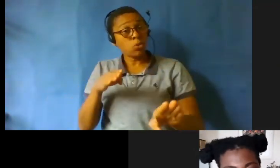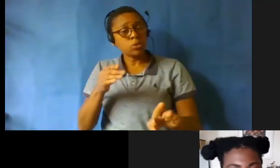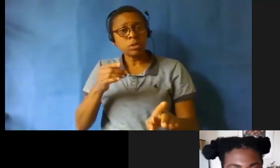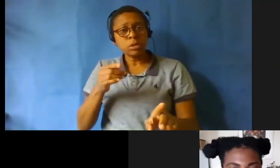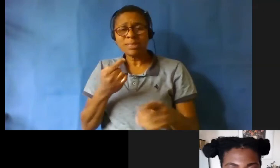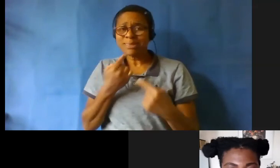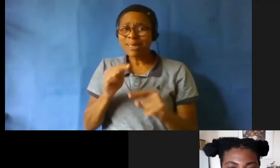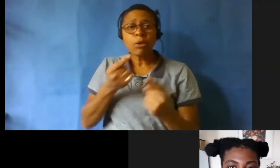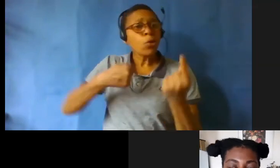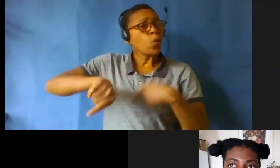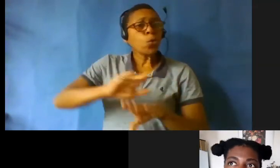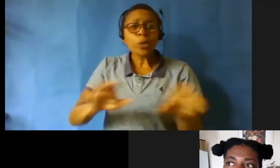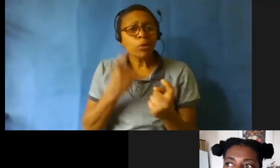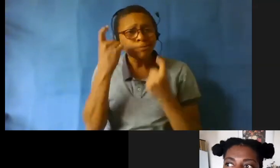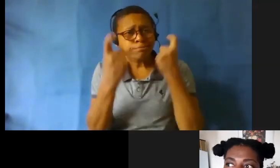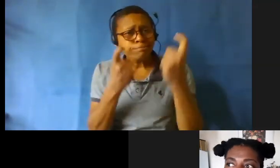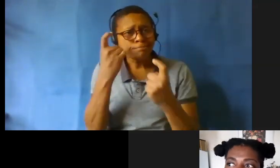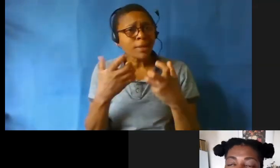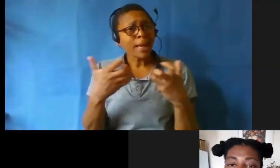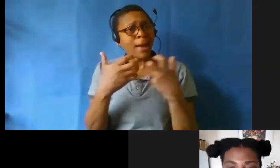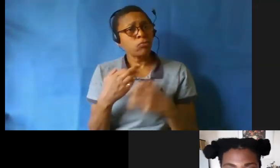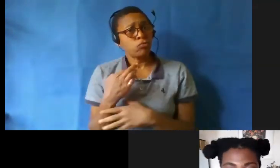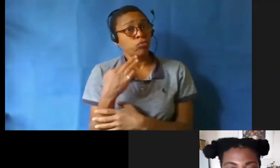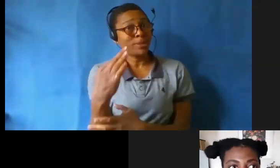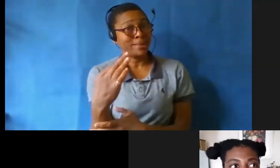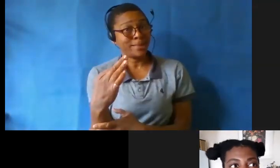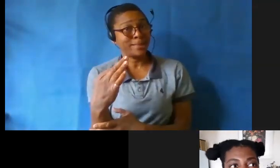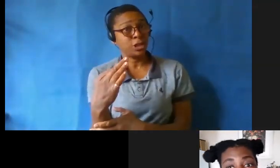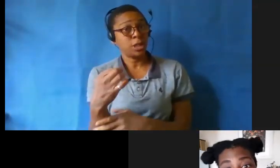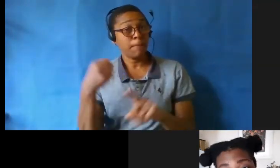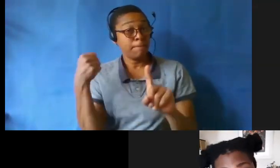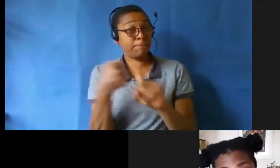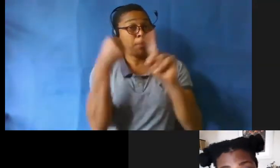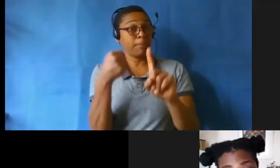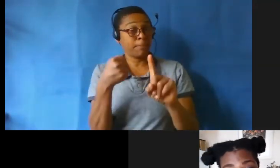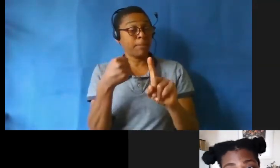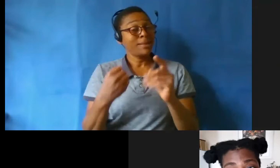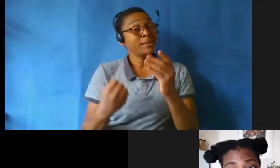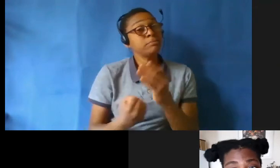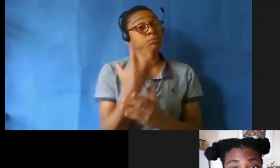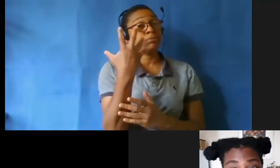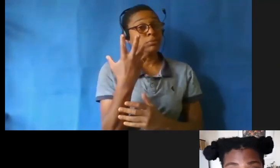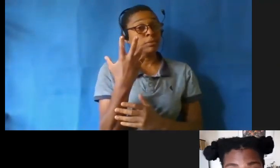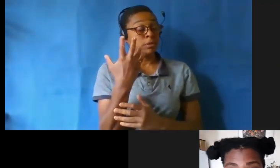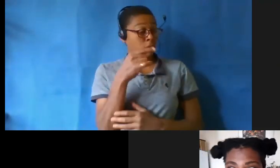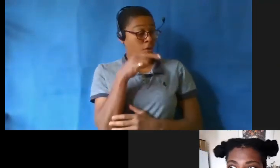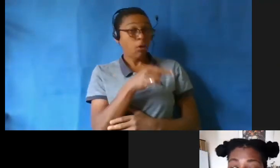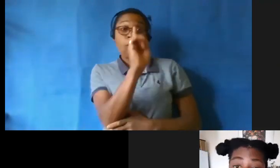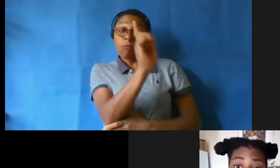representation on the development on the actualization of people and the way it